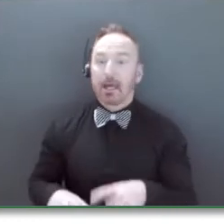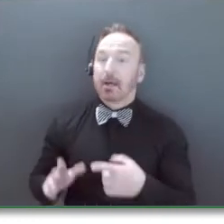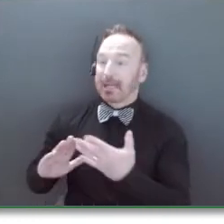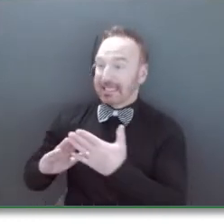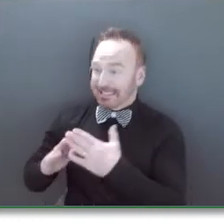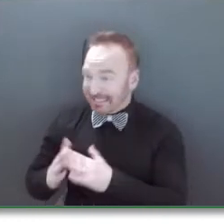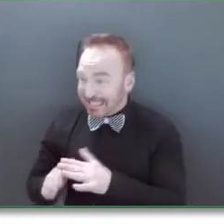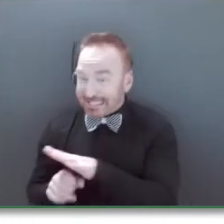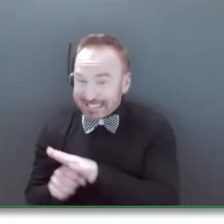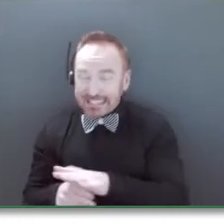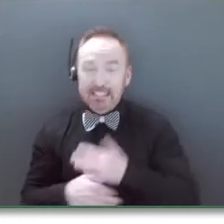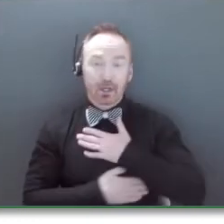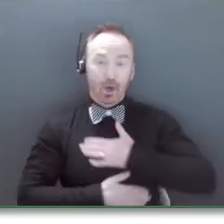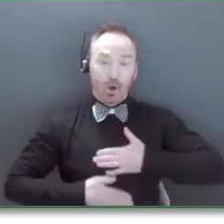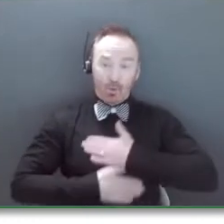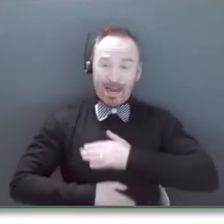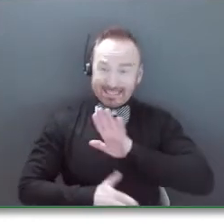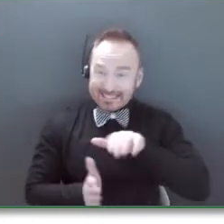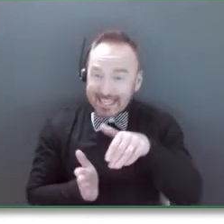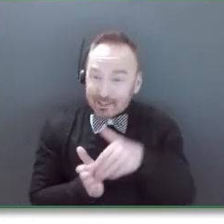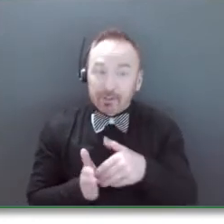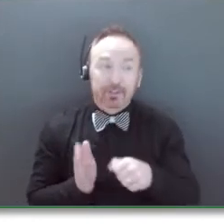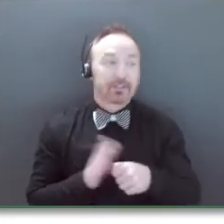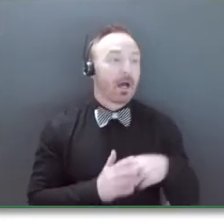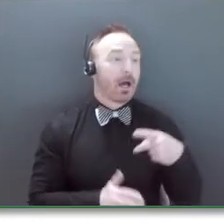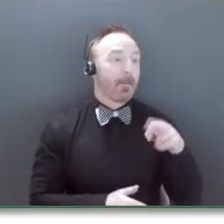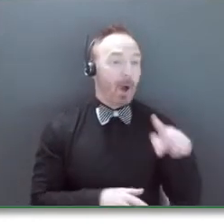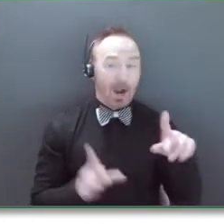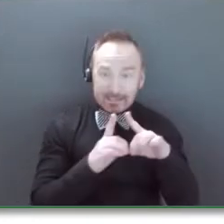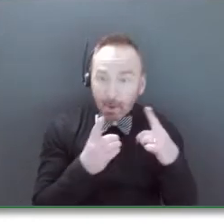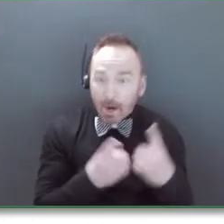departments have acquired trail riders. So there's really just a you know